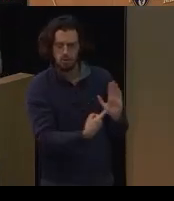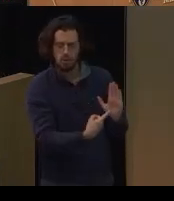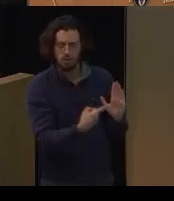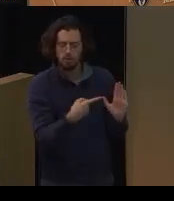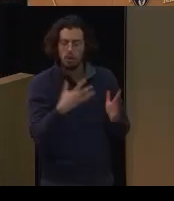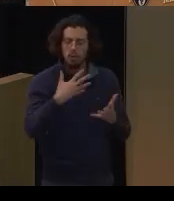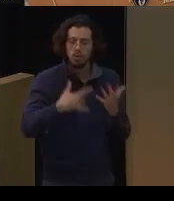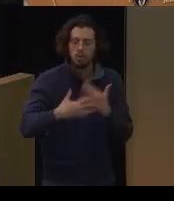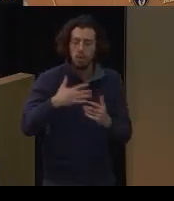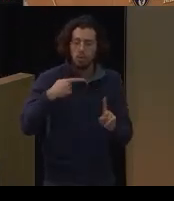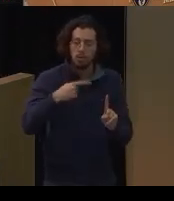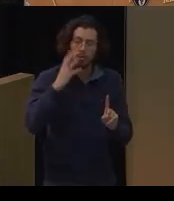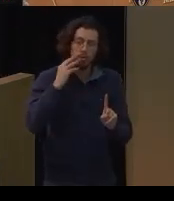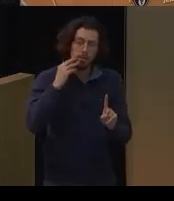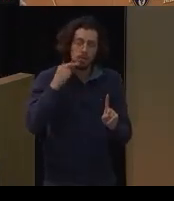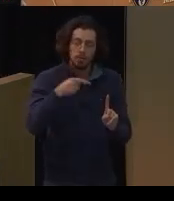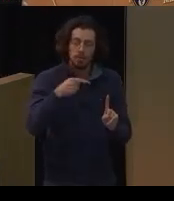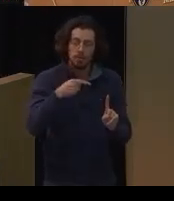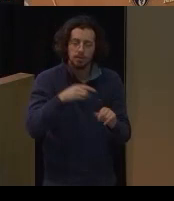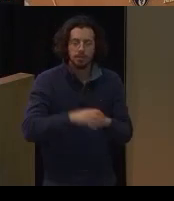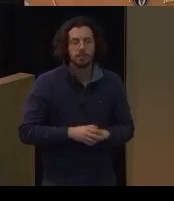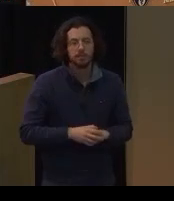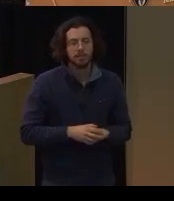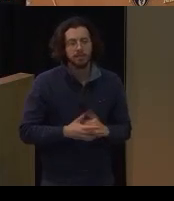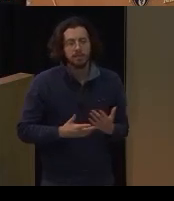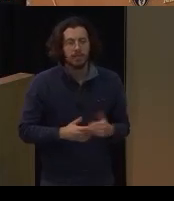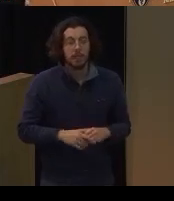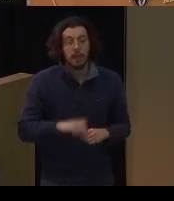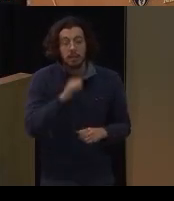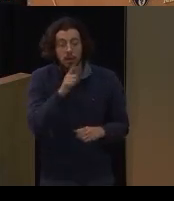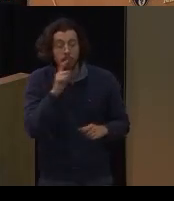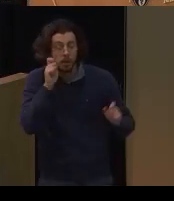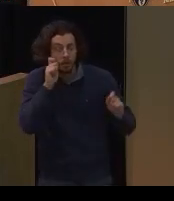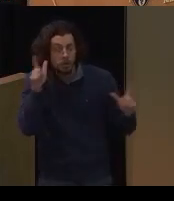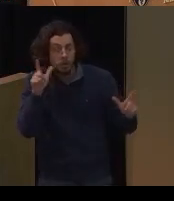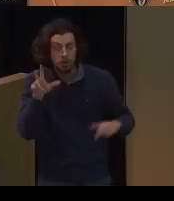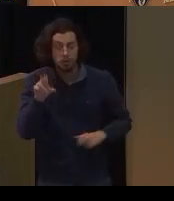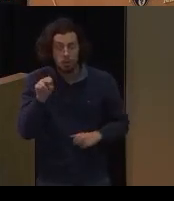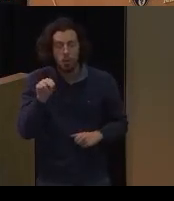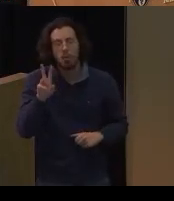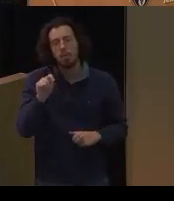it's social experiences which isn't perhaps super ex surprising but it's I guess a nice data-driven